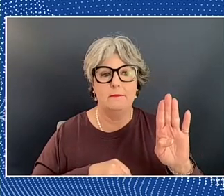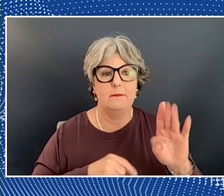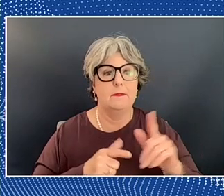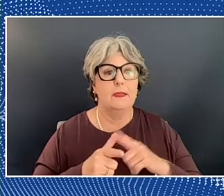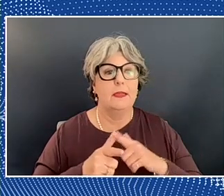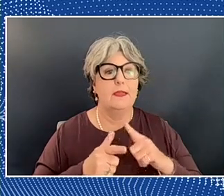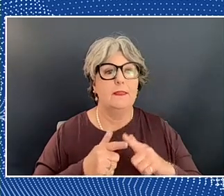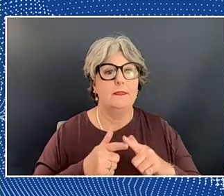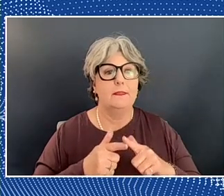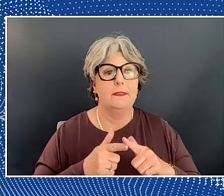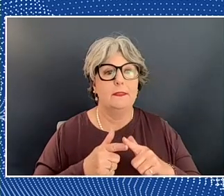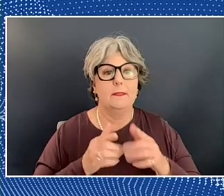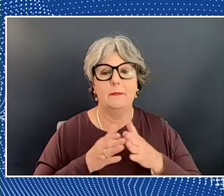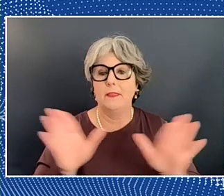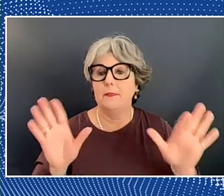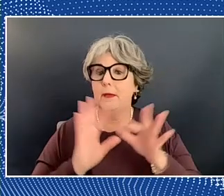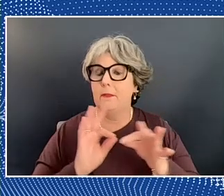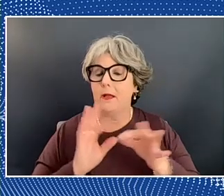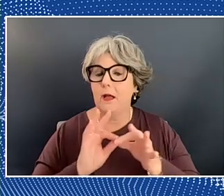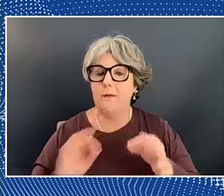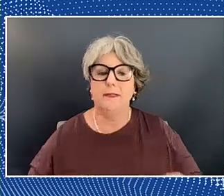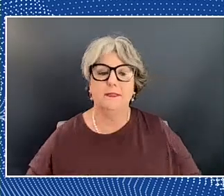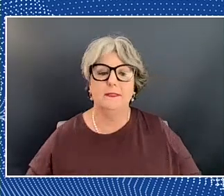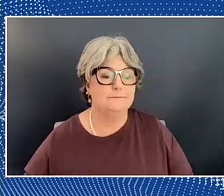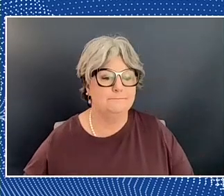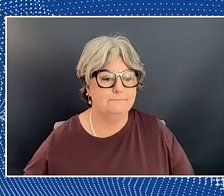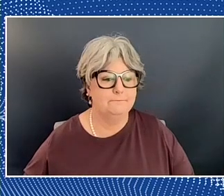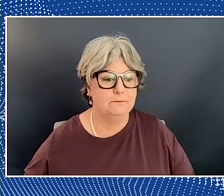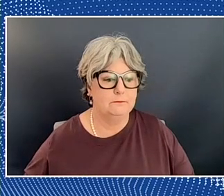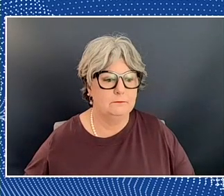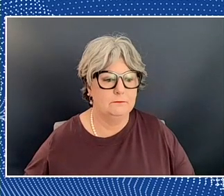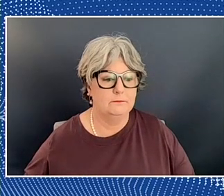the public comment in terms of the